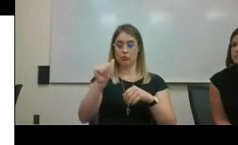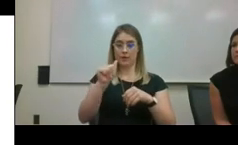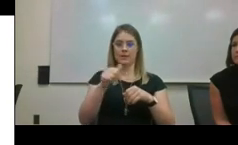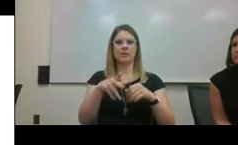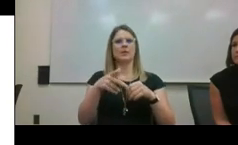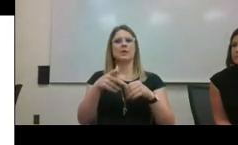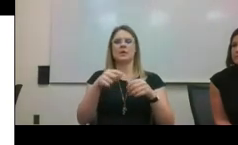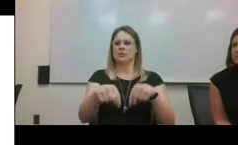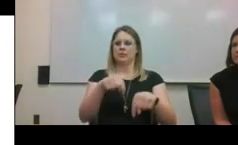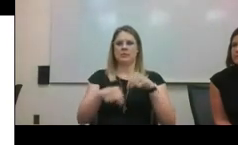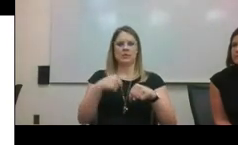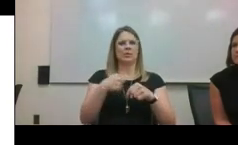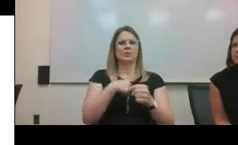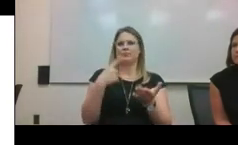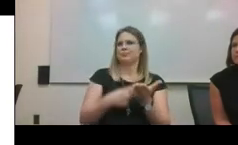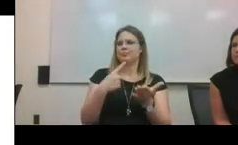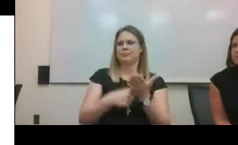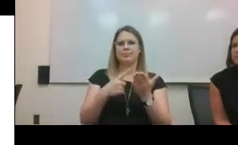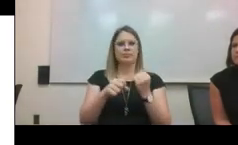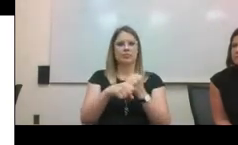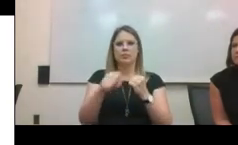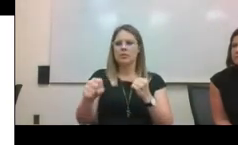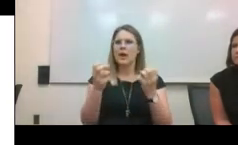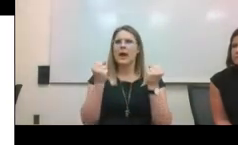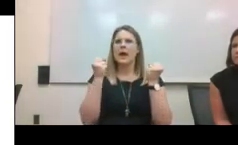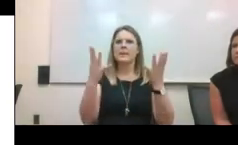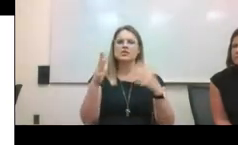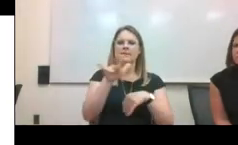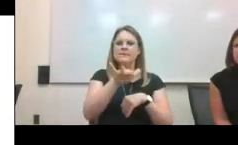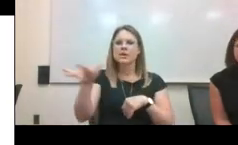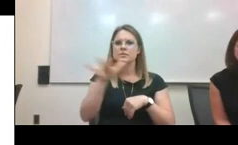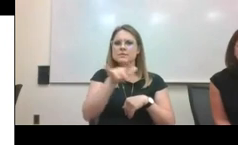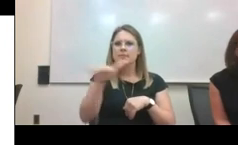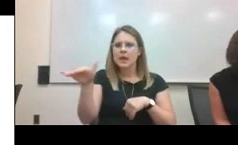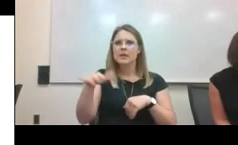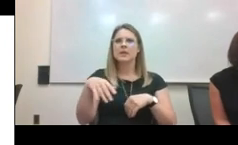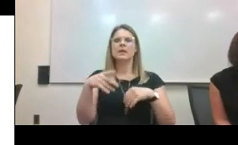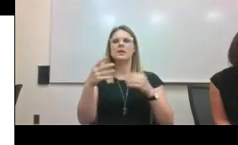how much fingerspelling do we assess versus letters, versus whole word signs,